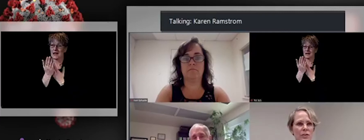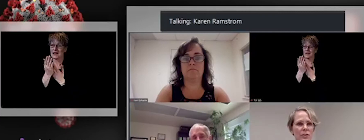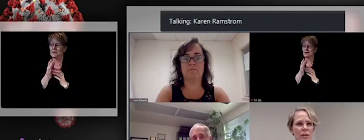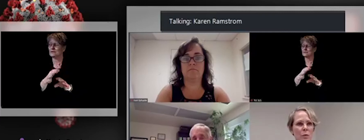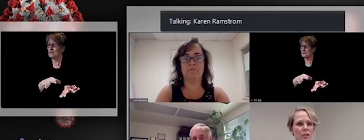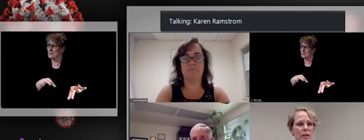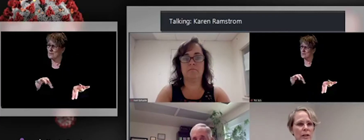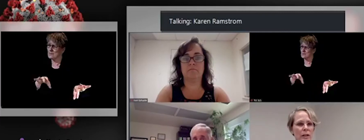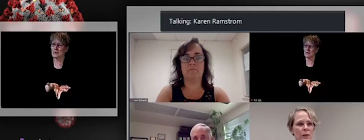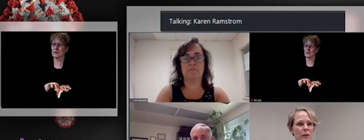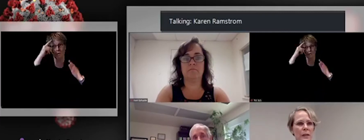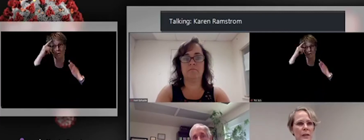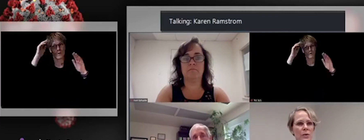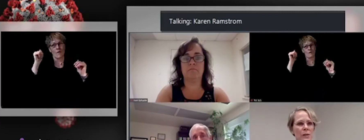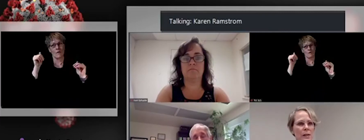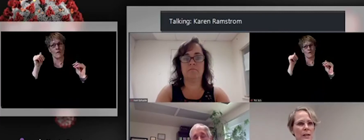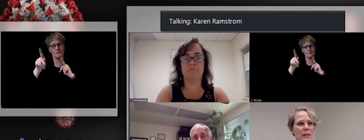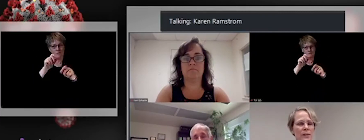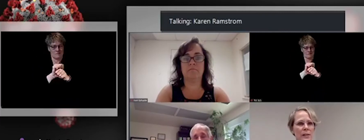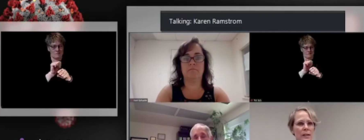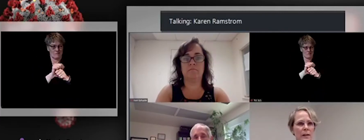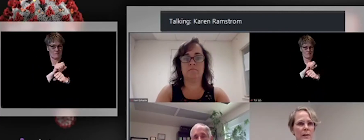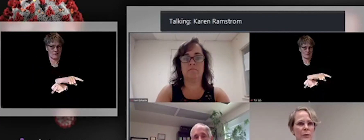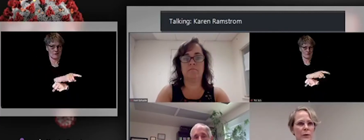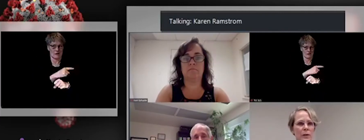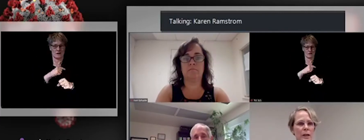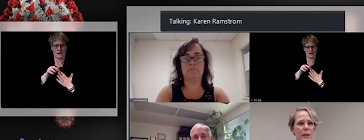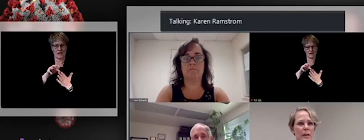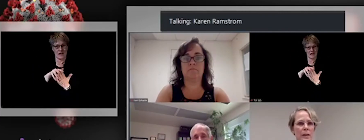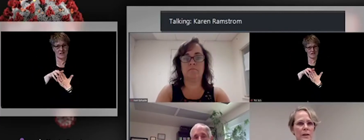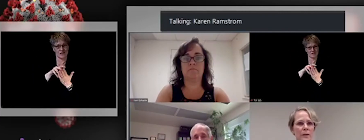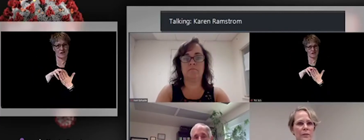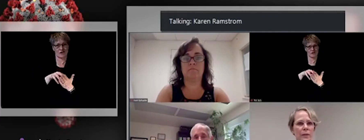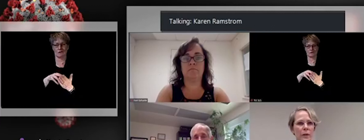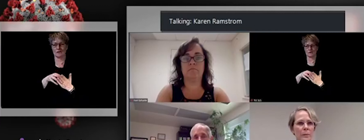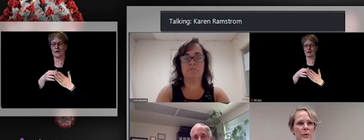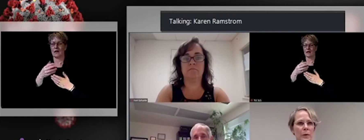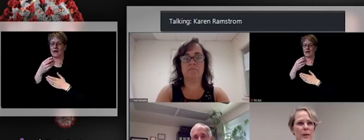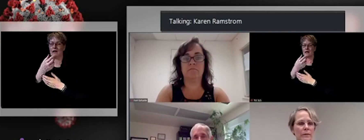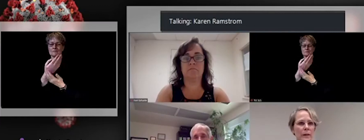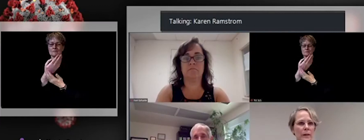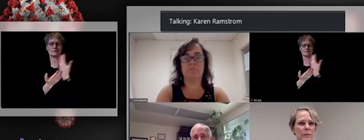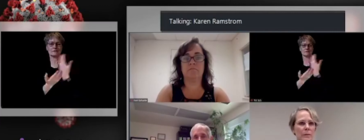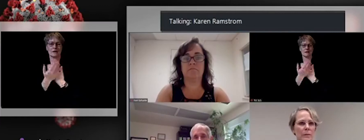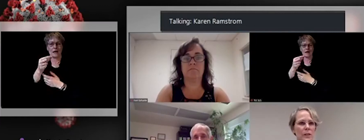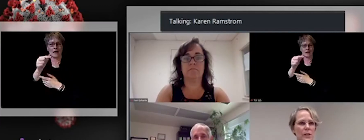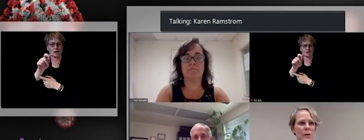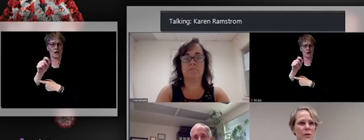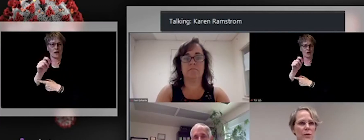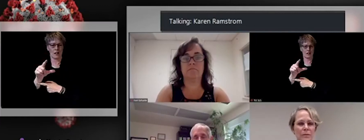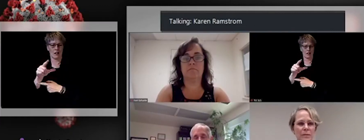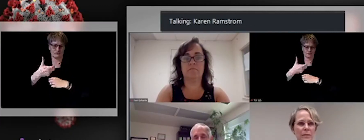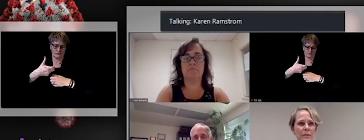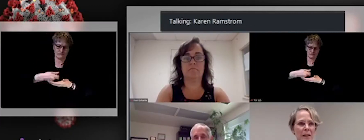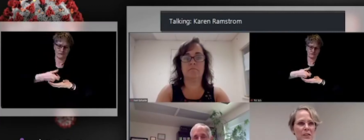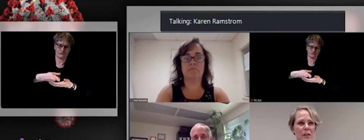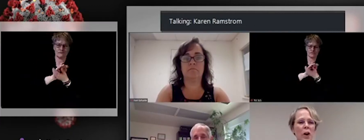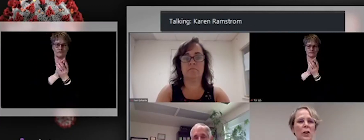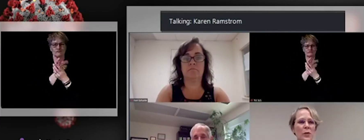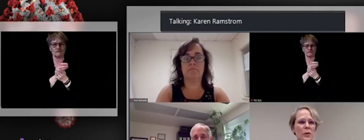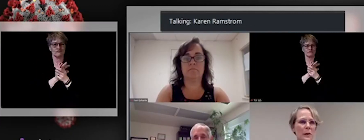hand gel and washing their hands frequently or using gloves in between. So, all of those